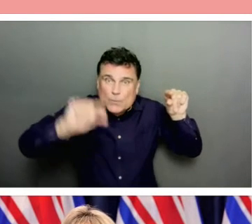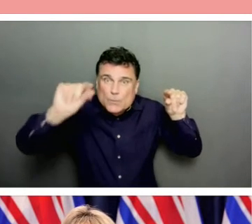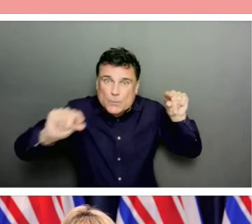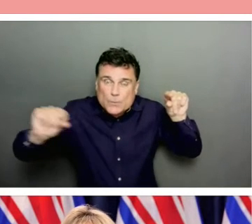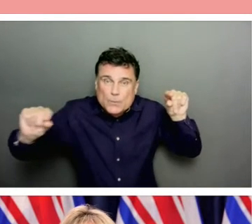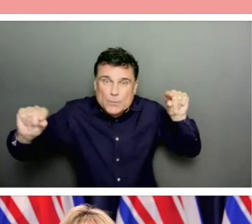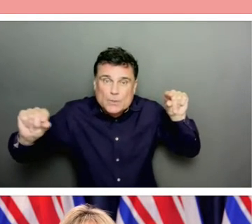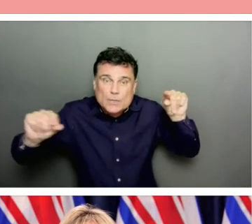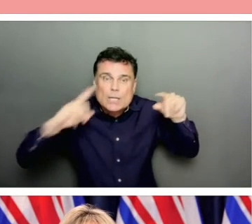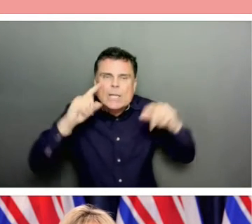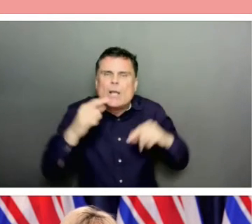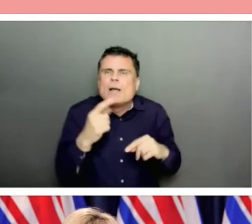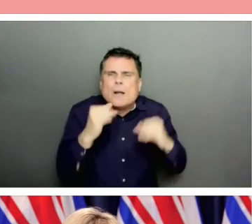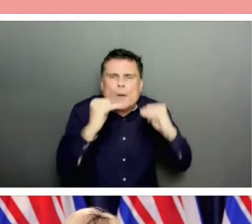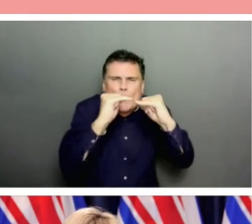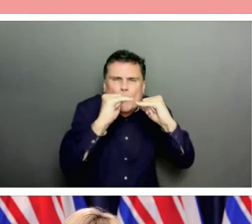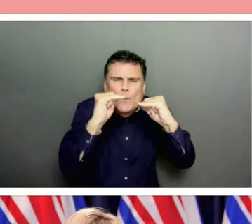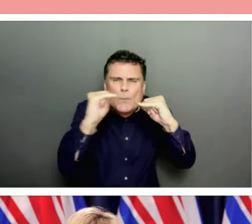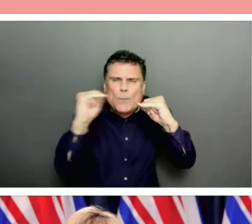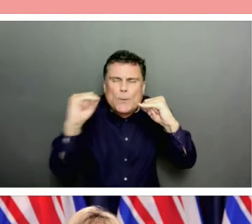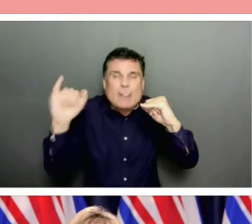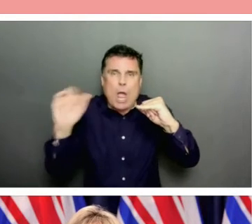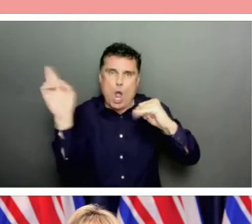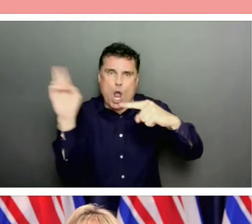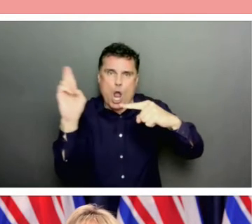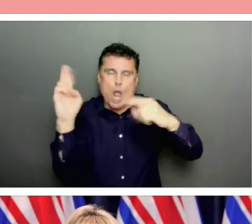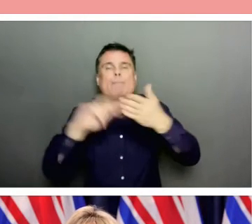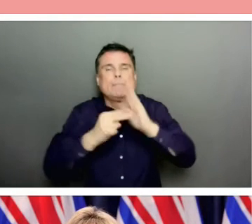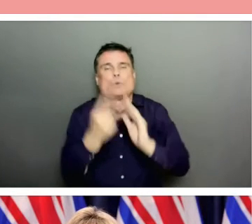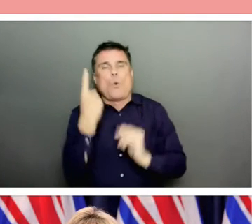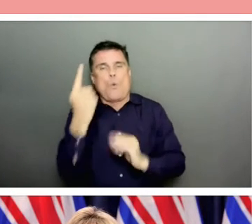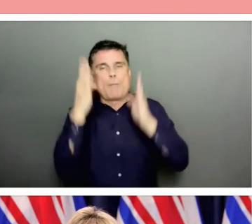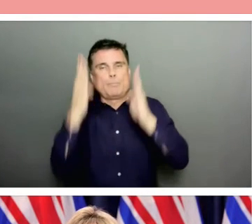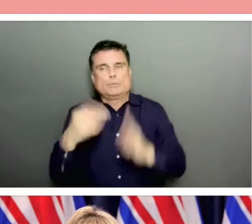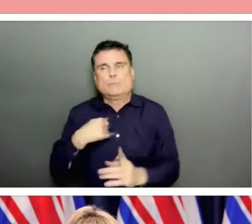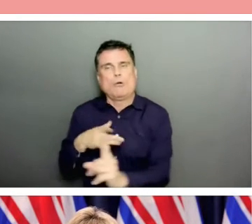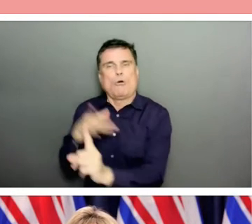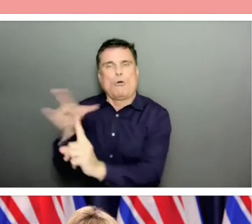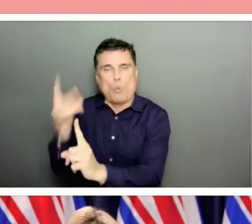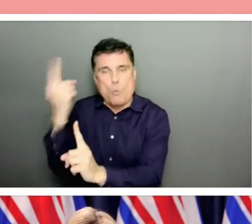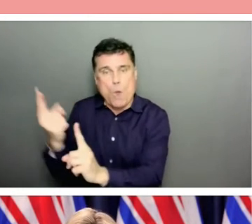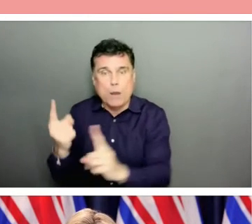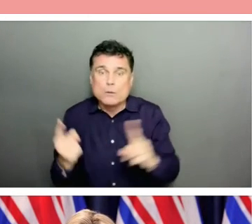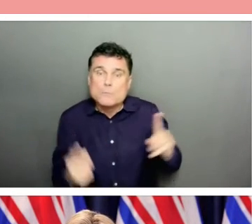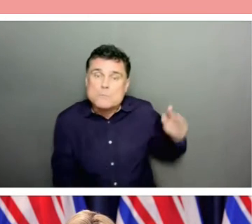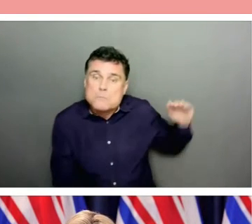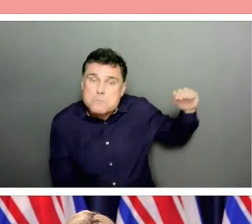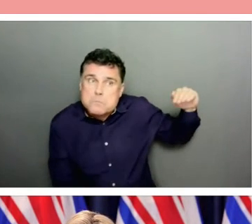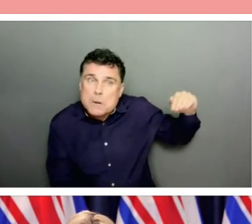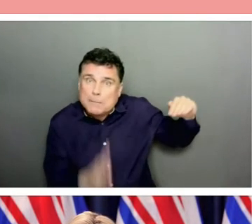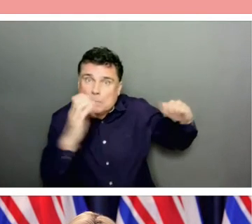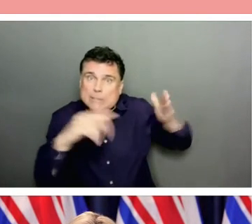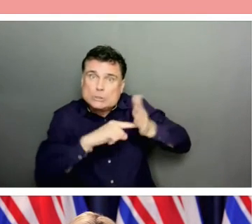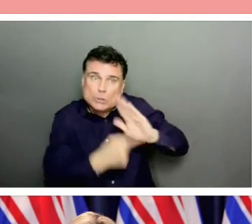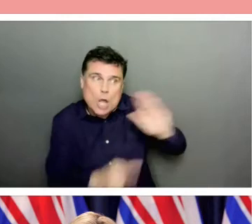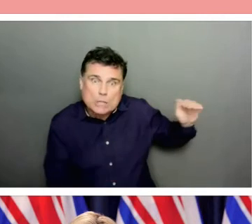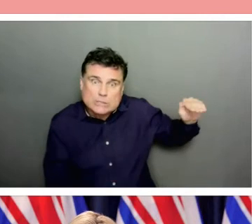average, an individual who's infected does not pass it on to anyone or passes it on to one person or less.